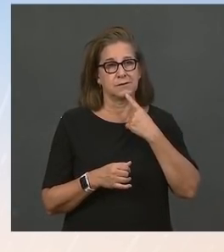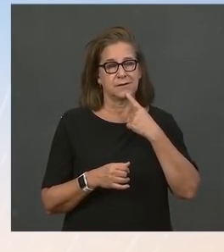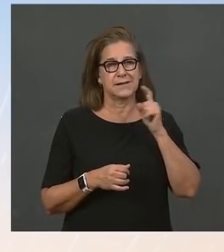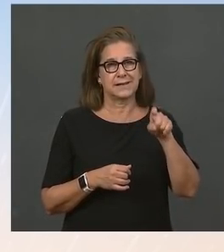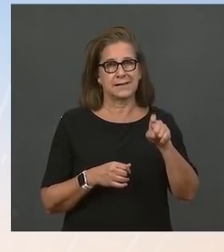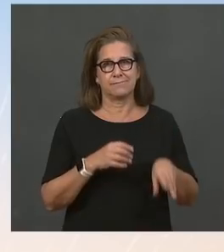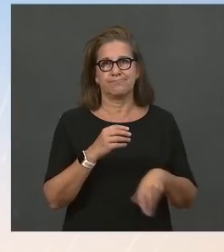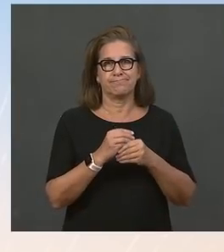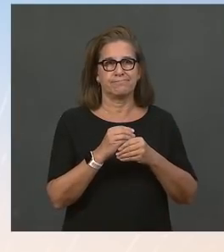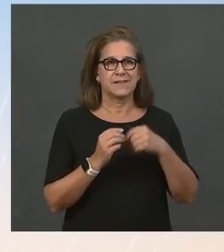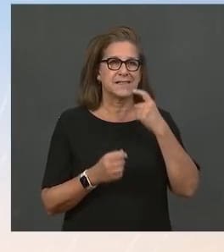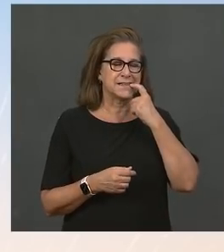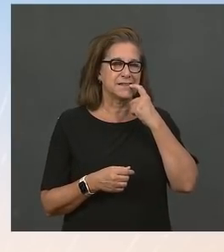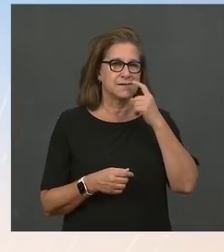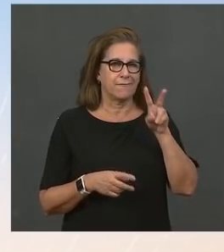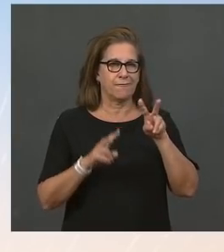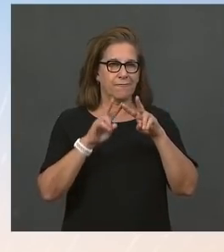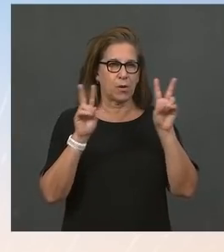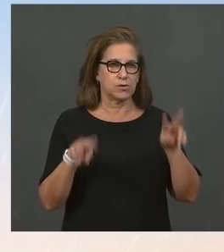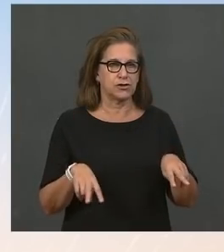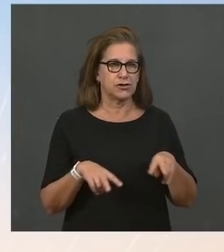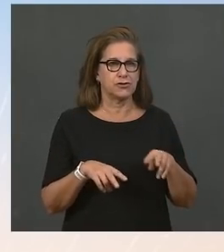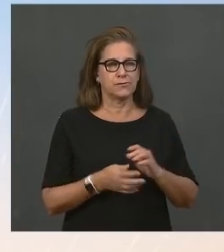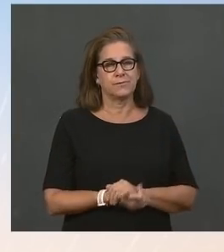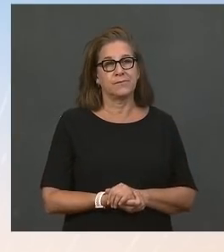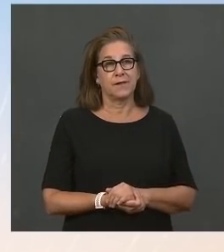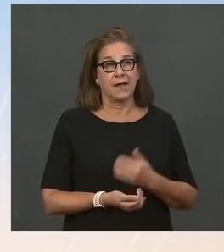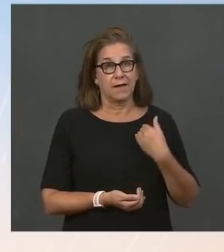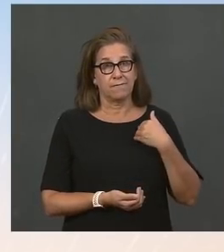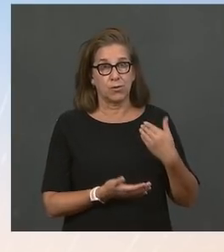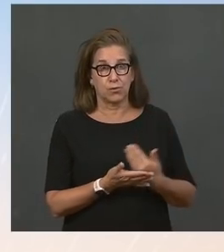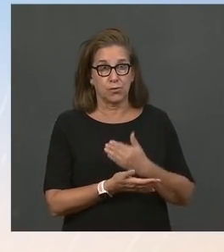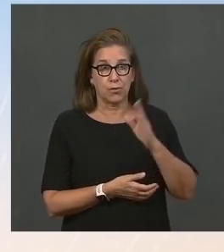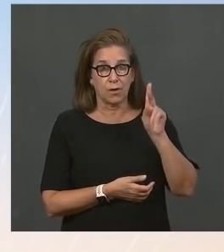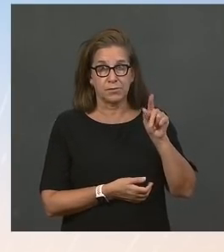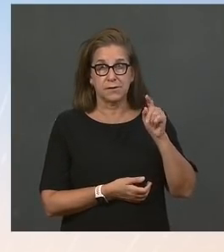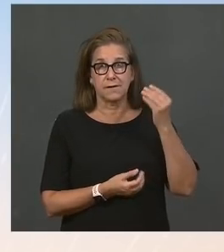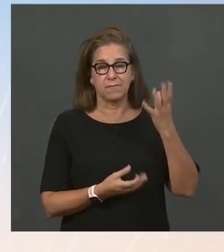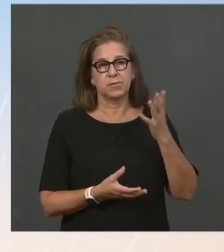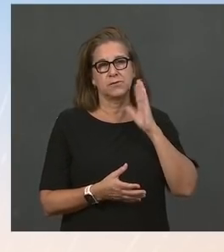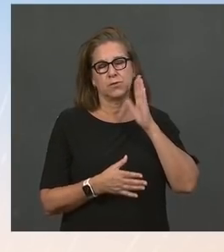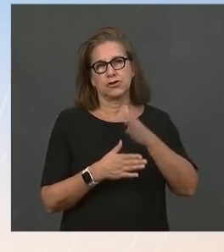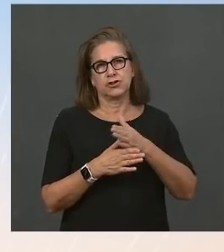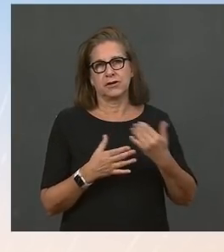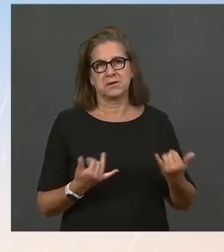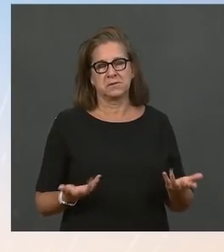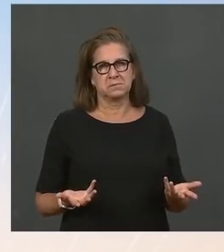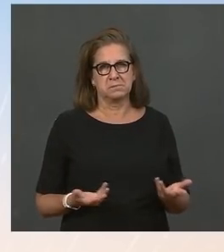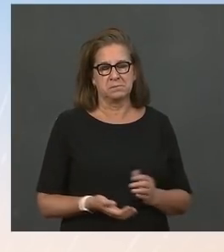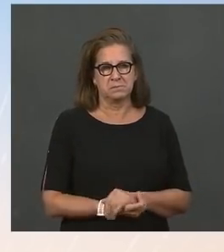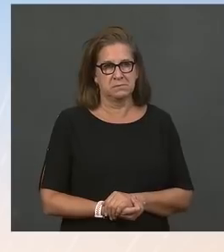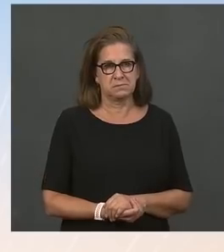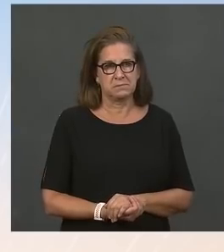but there's no new information I can provide to all of you. He also talked about the hearing aids and bringing down the cost of hearing aids.